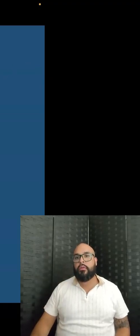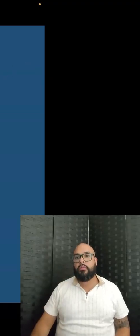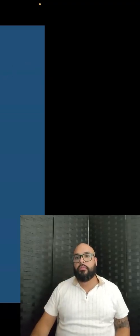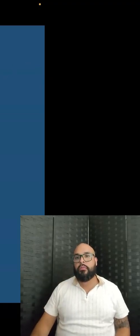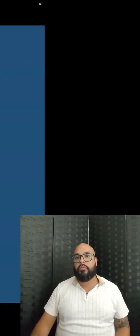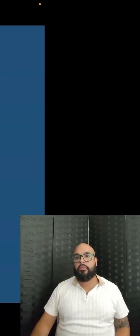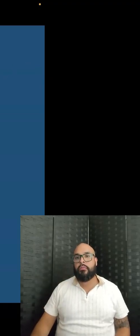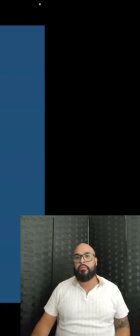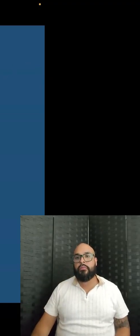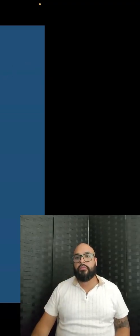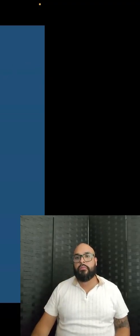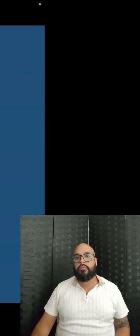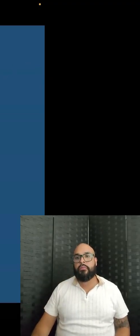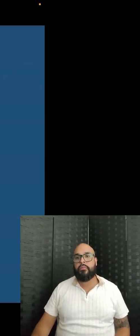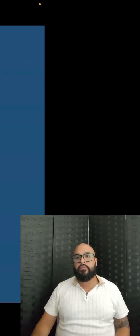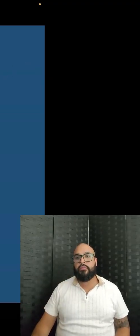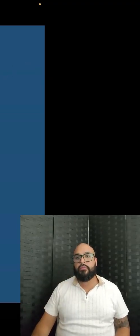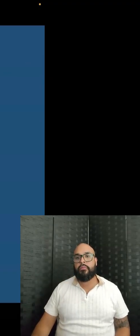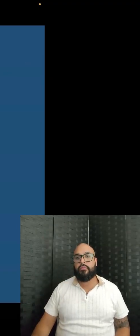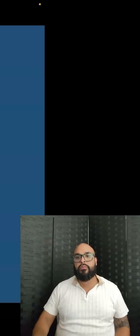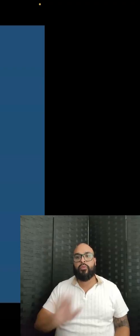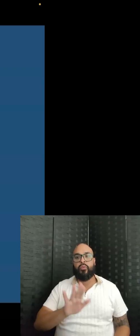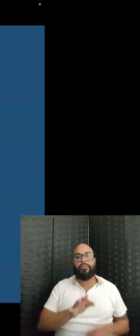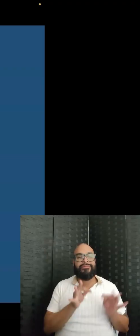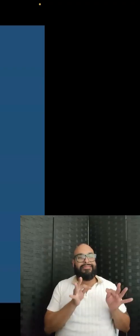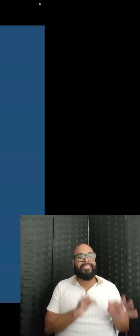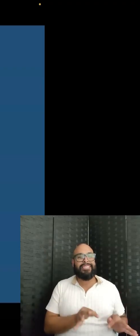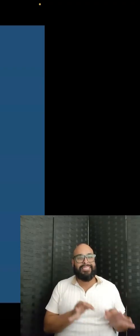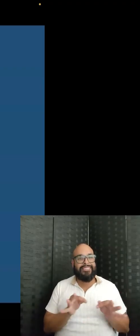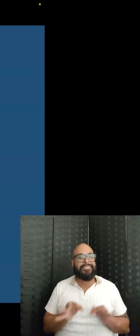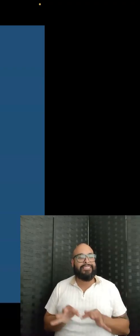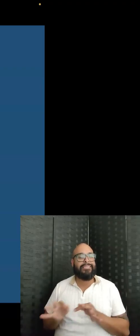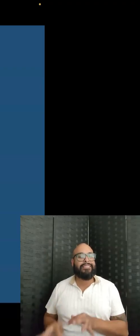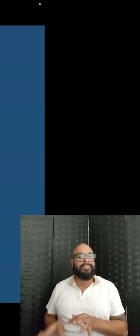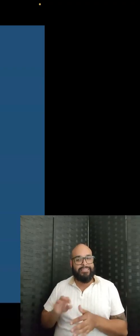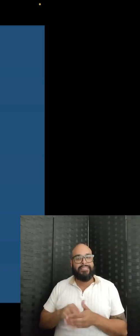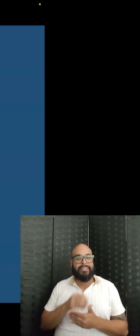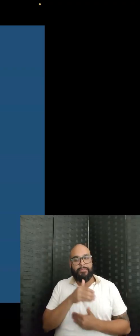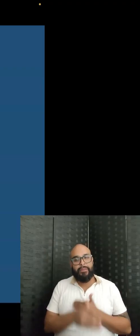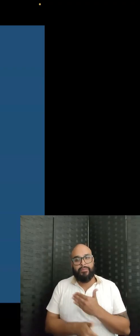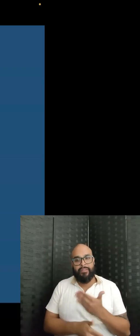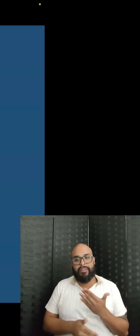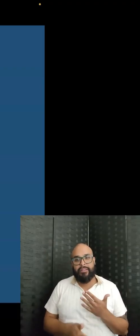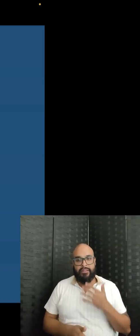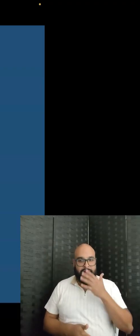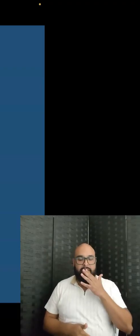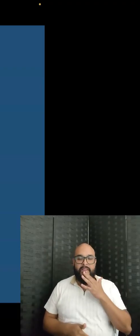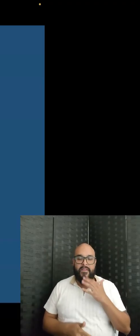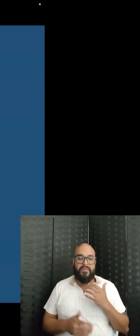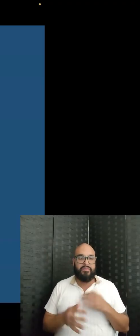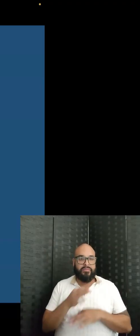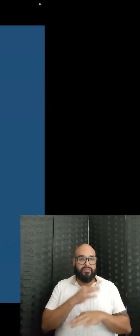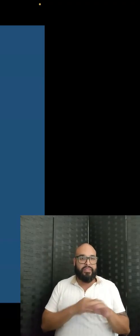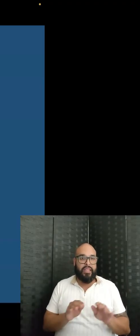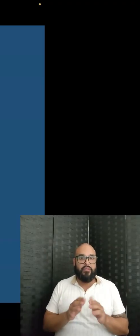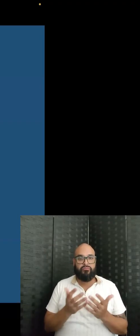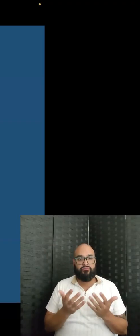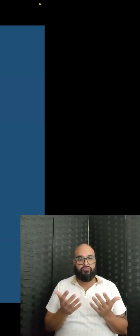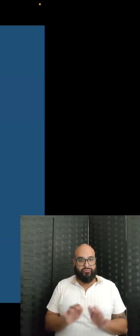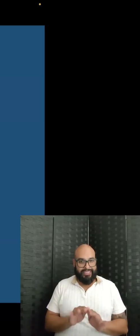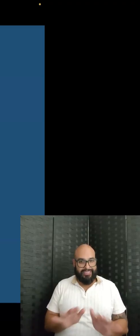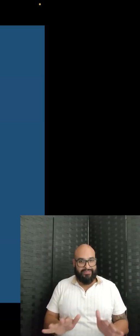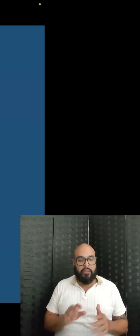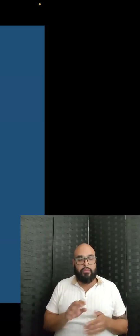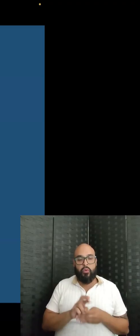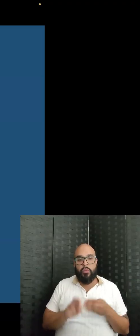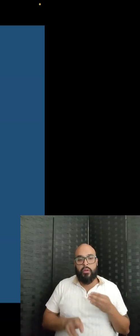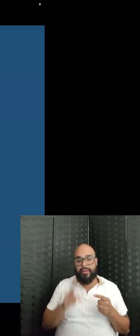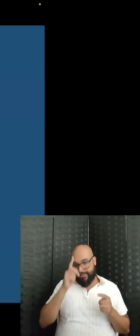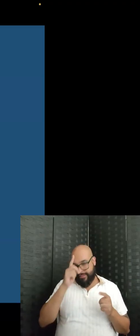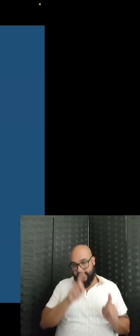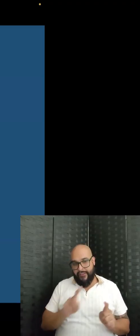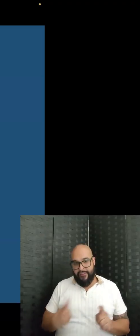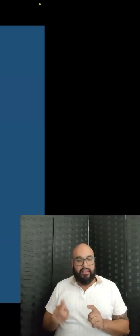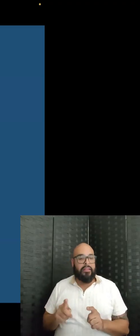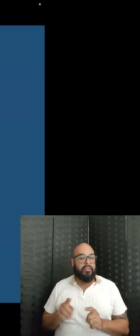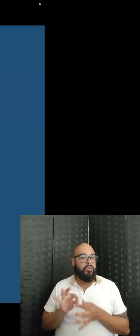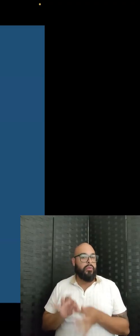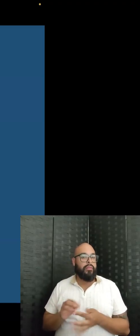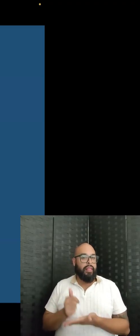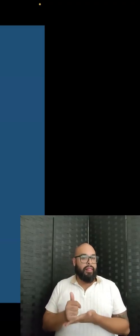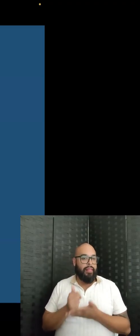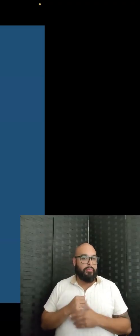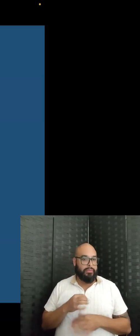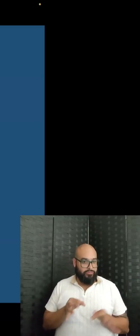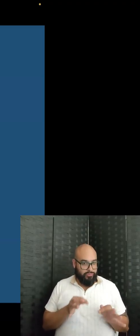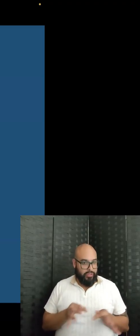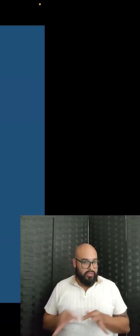decision making into the process and it not being all about what spits out in the output on a test result as to helping us make our decisions, but it really is an informed decision based on all of the information.